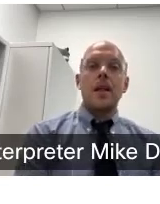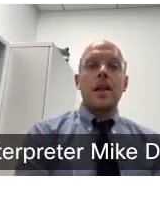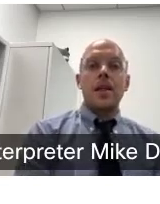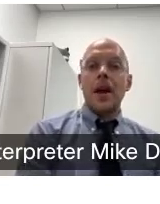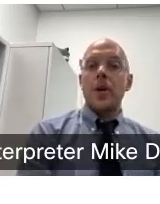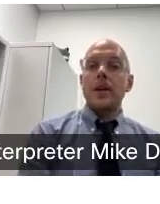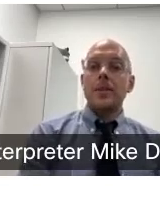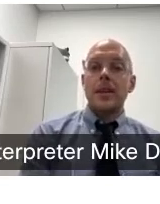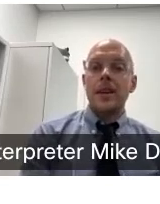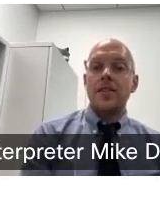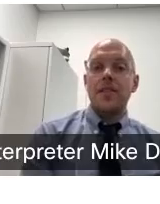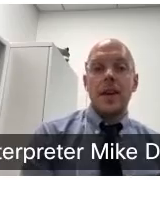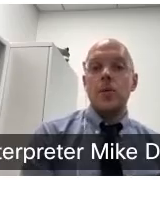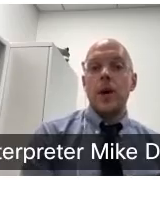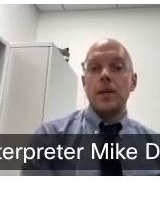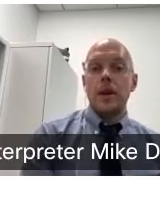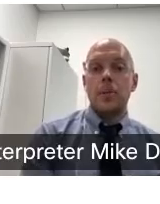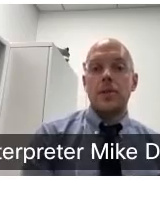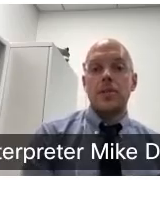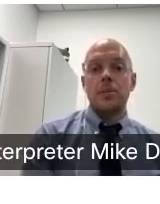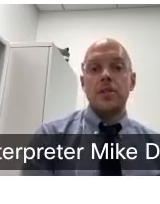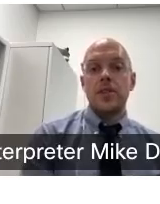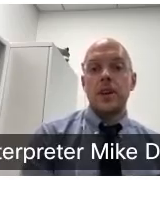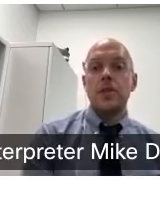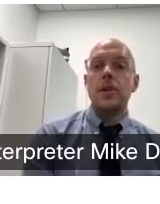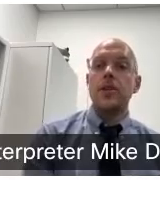That way, if and when a person is purchasing a new hearing aid,